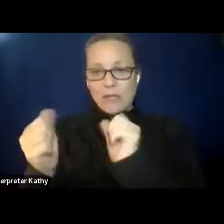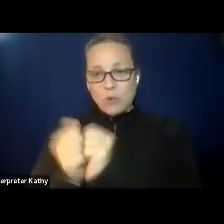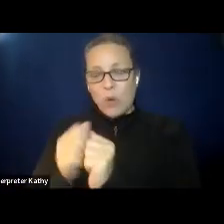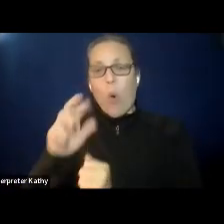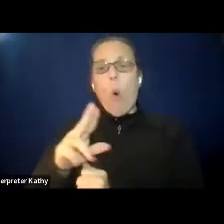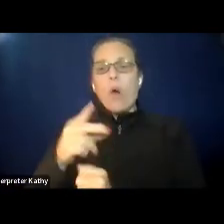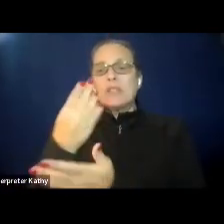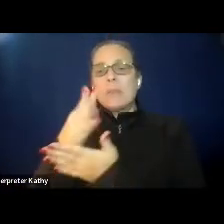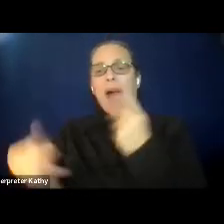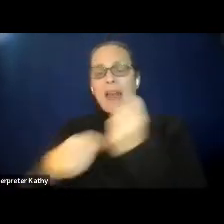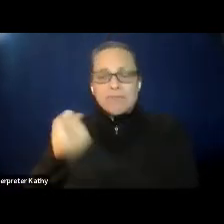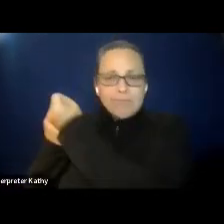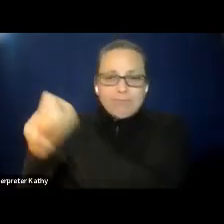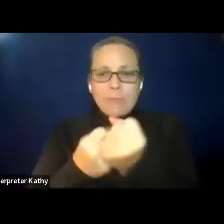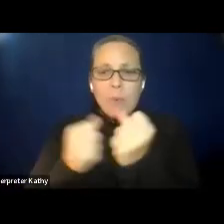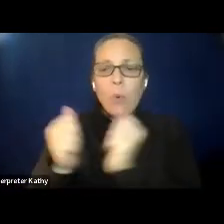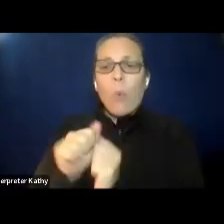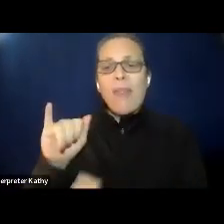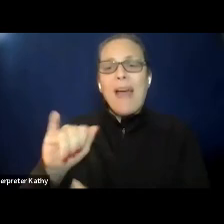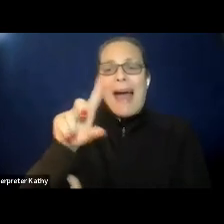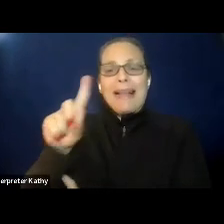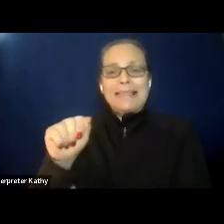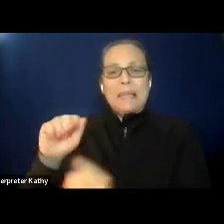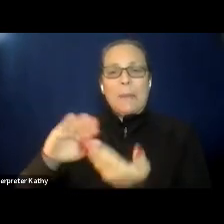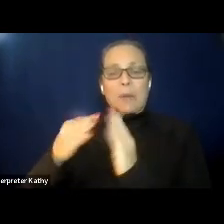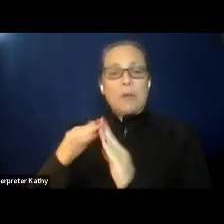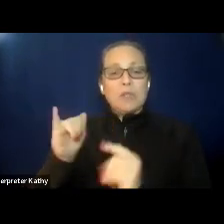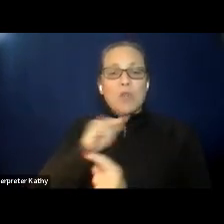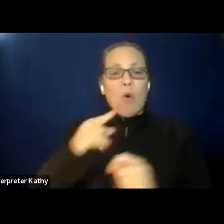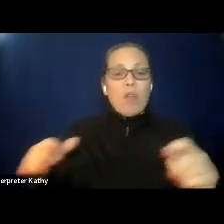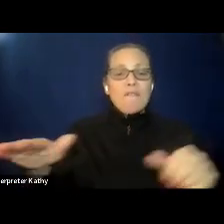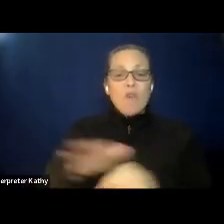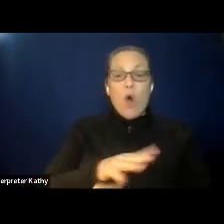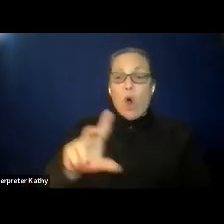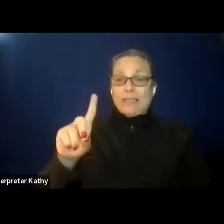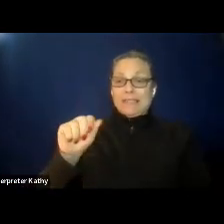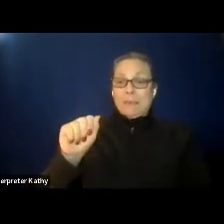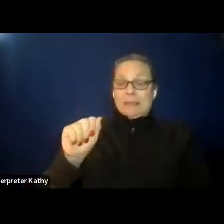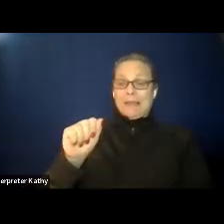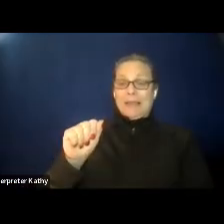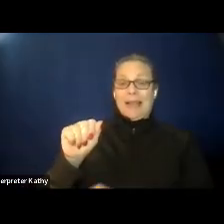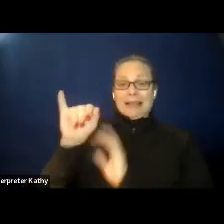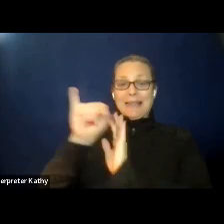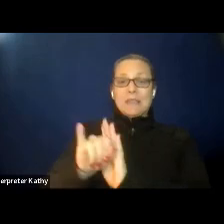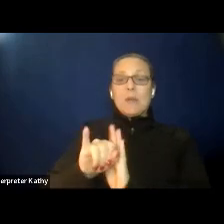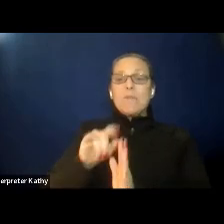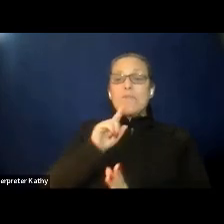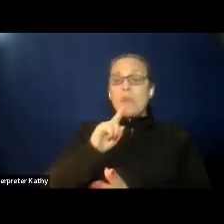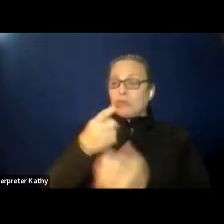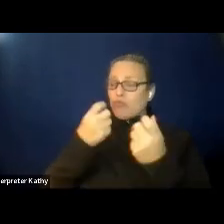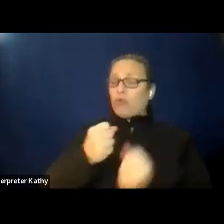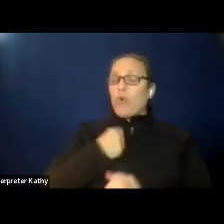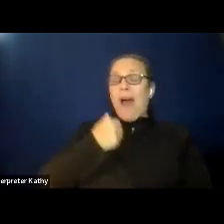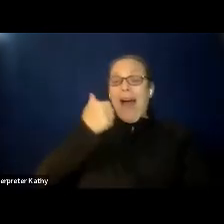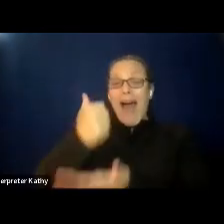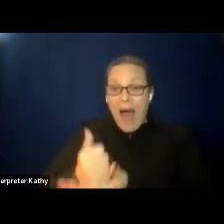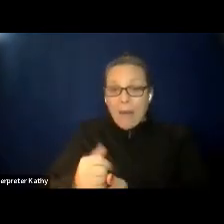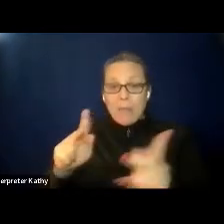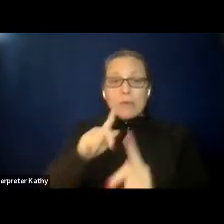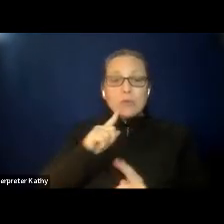What is disability identity? It's a sense of self that includes one's disability and feelings of connection to or solidarity with the disability